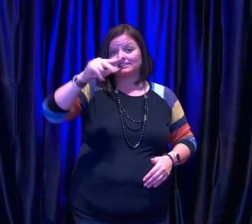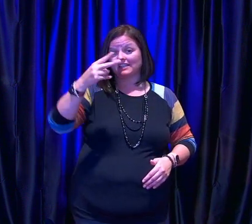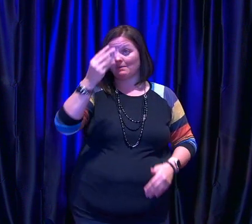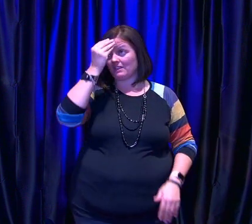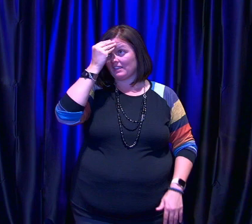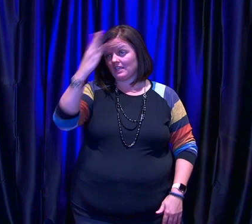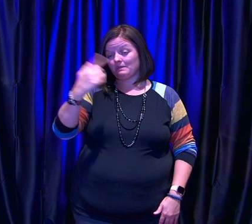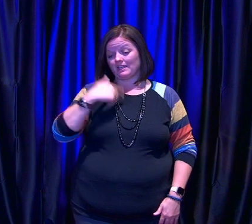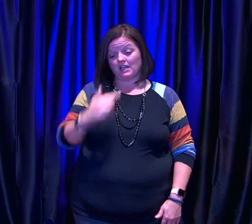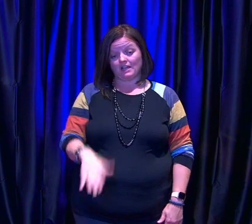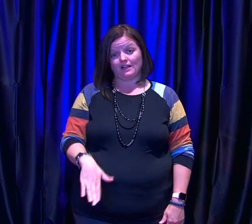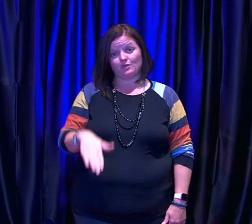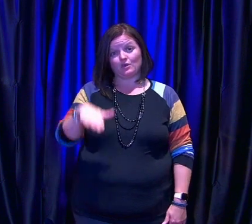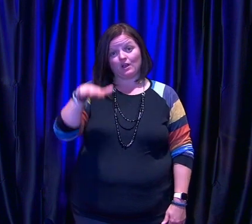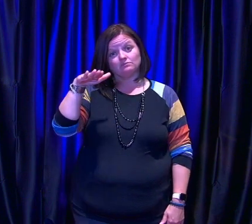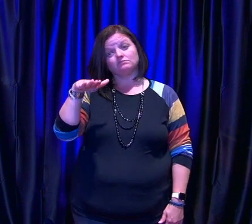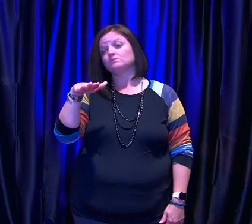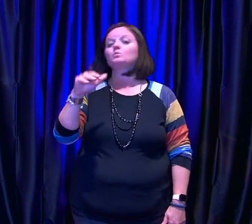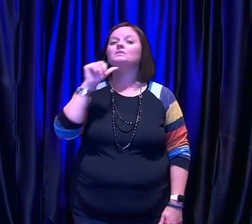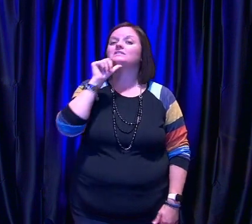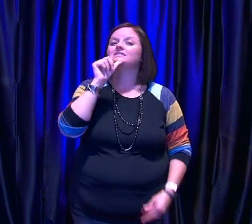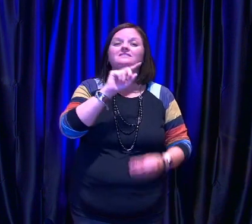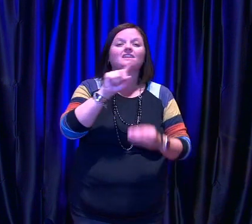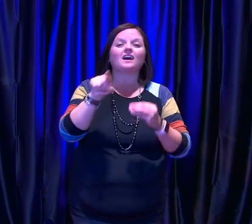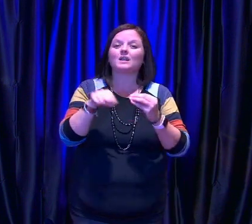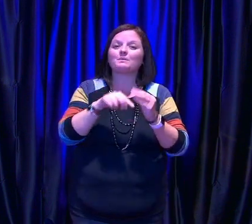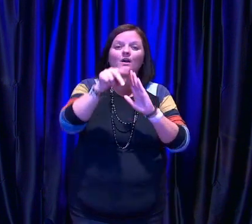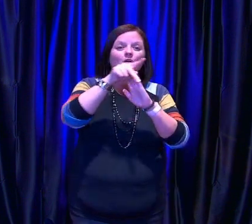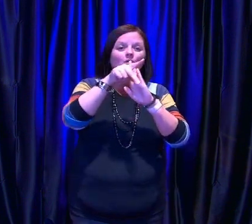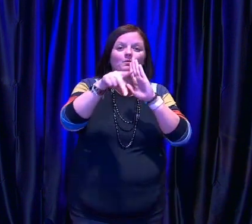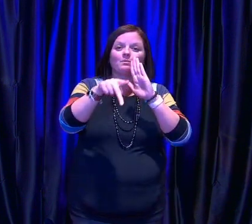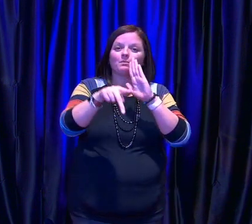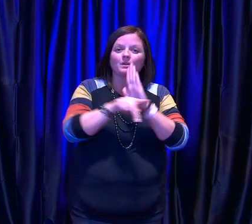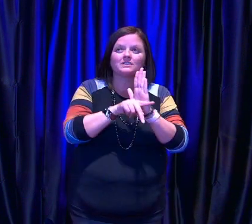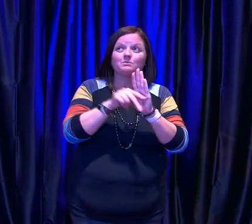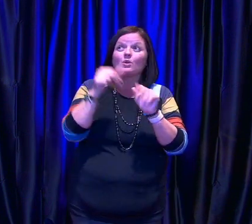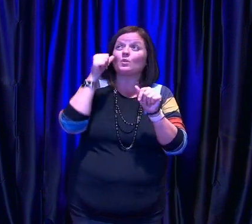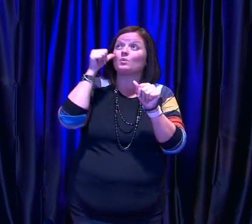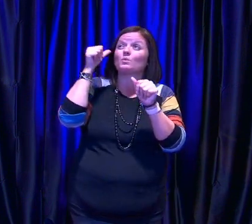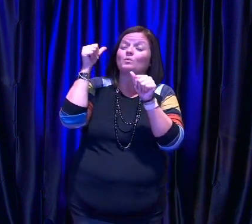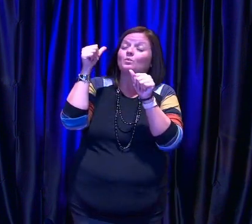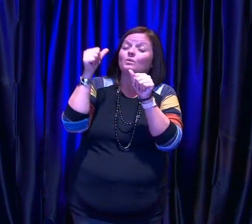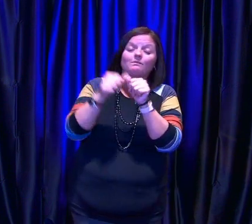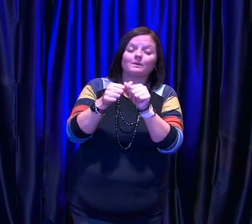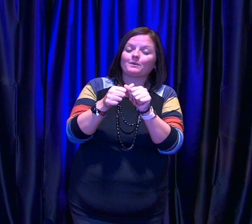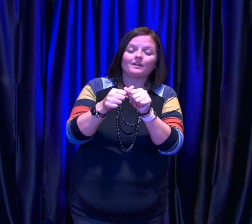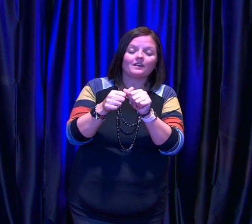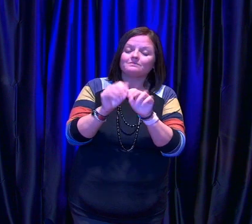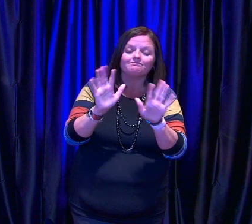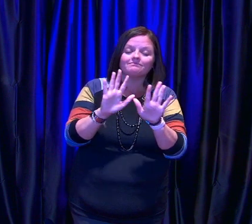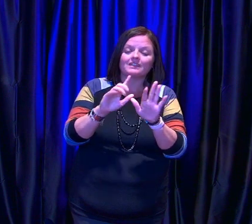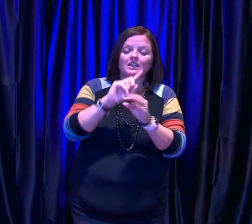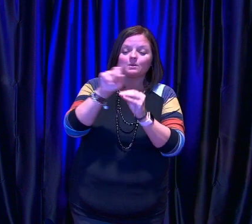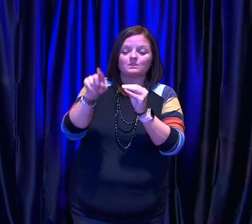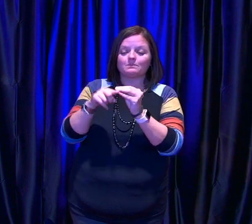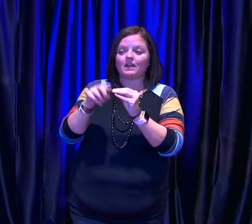i grew up was not about the principle remember it was the thou shalt not have